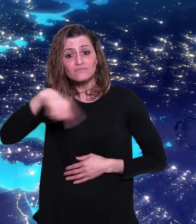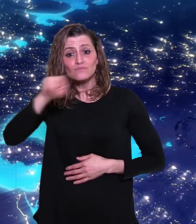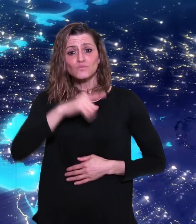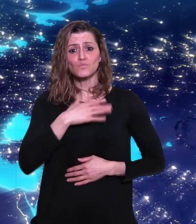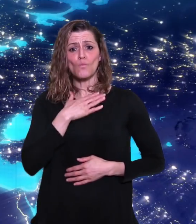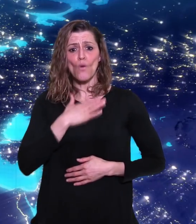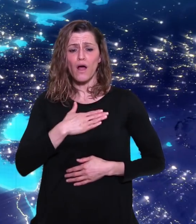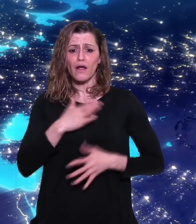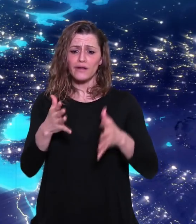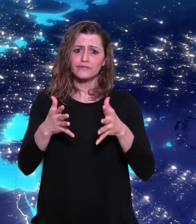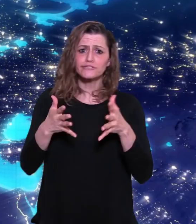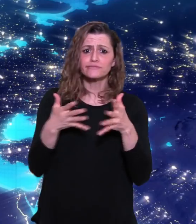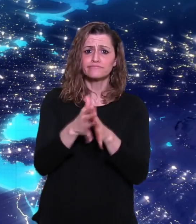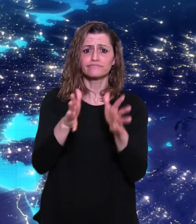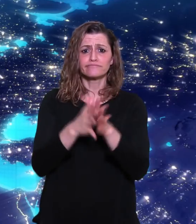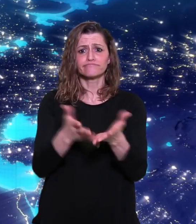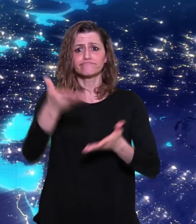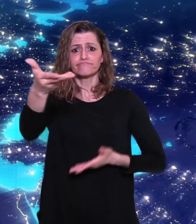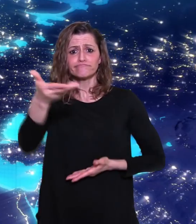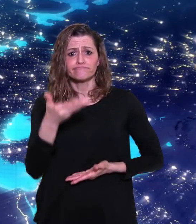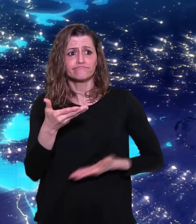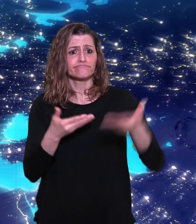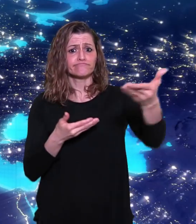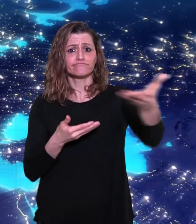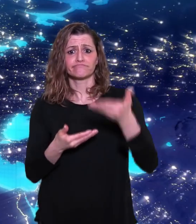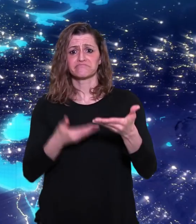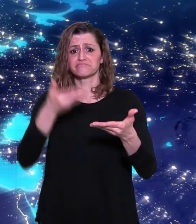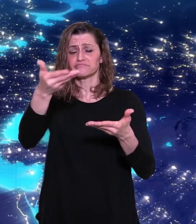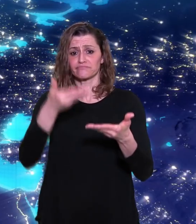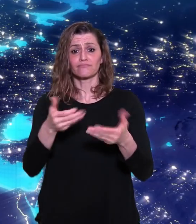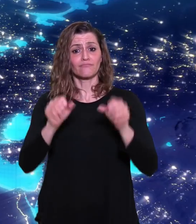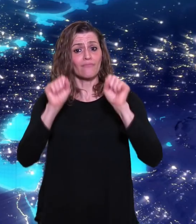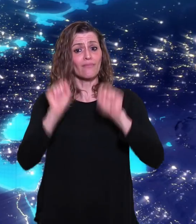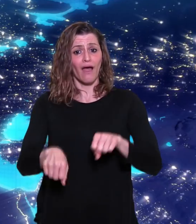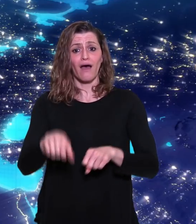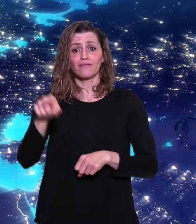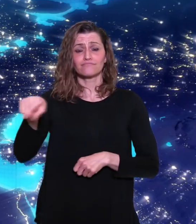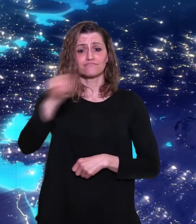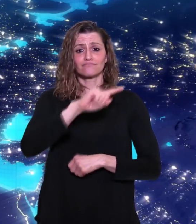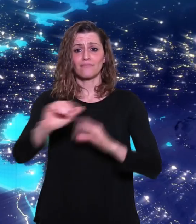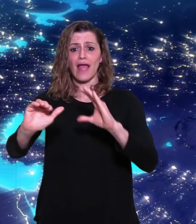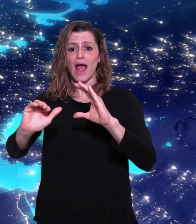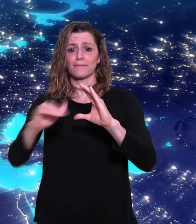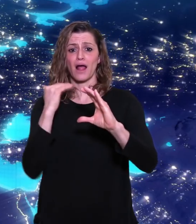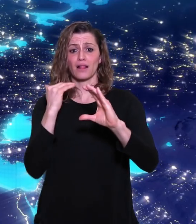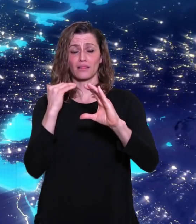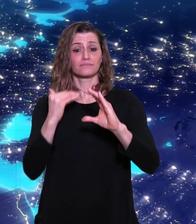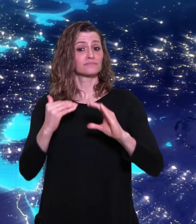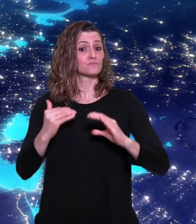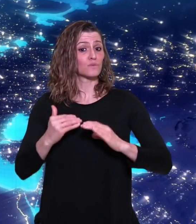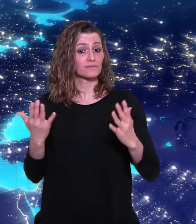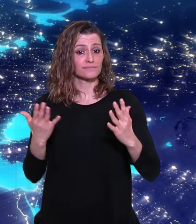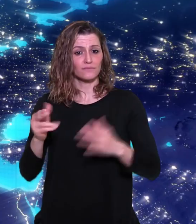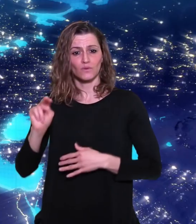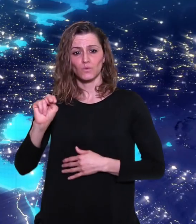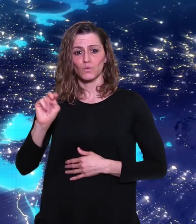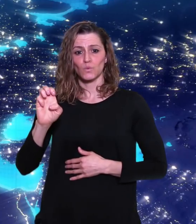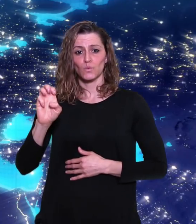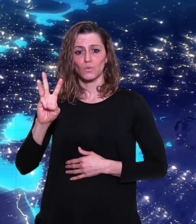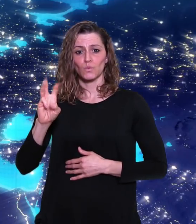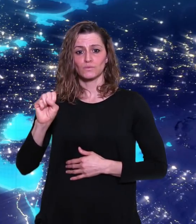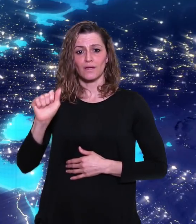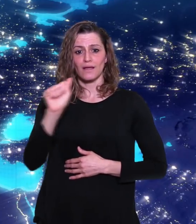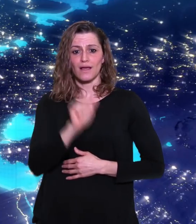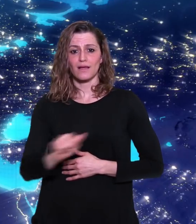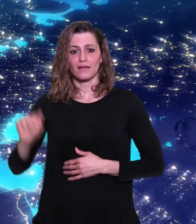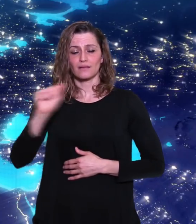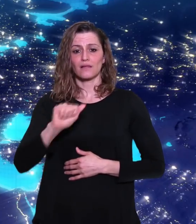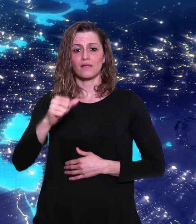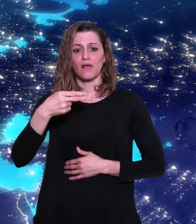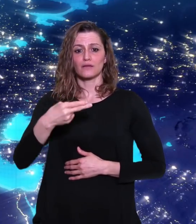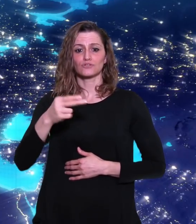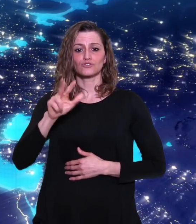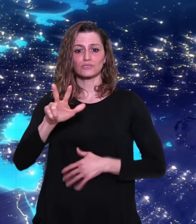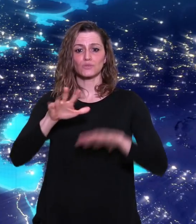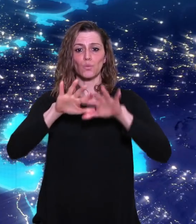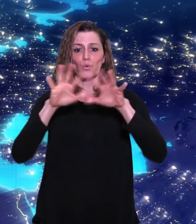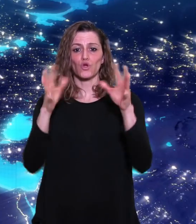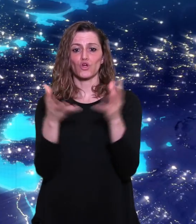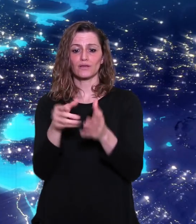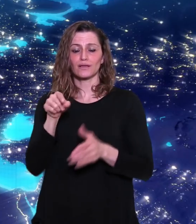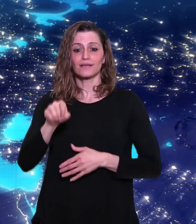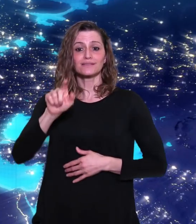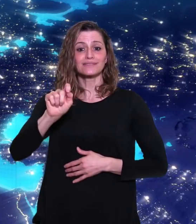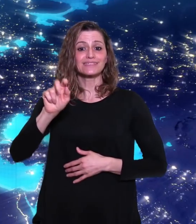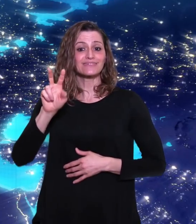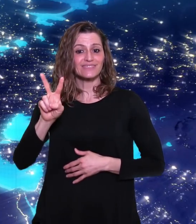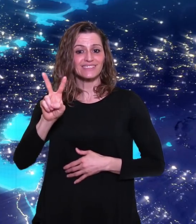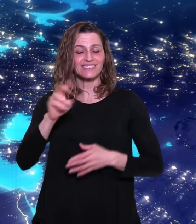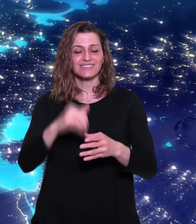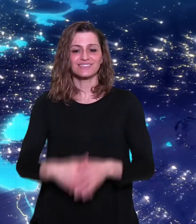For story submissions, you can email them to news@h3world.tv.